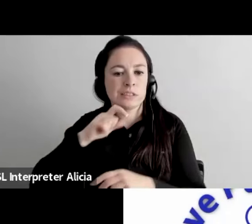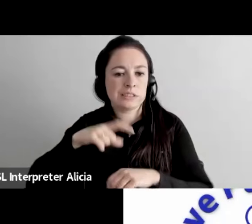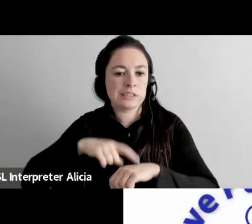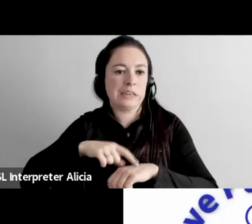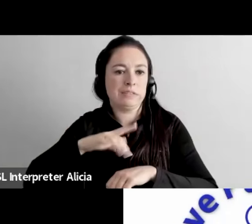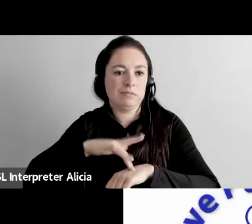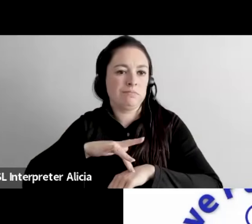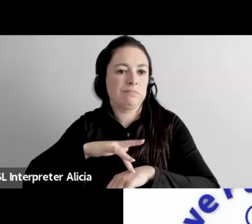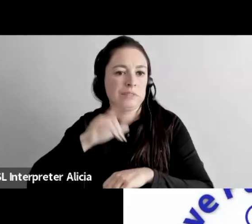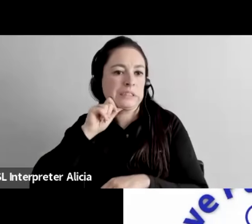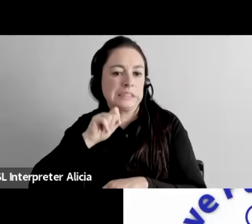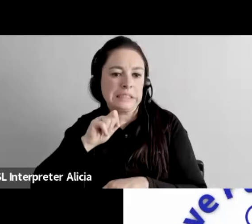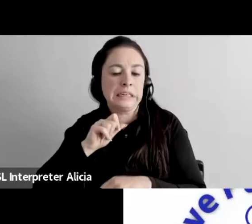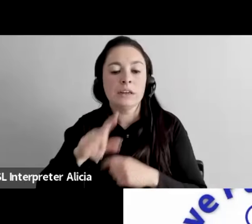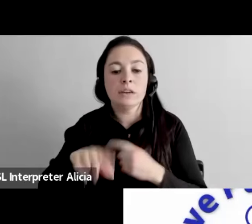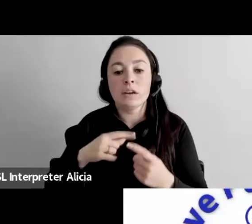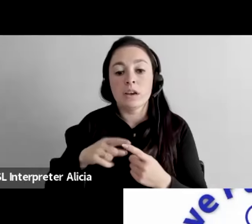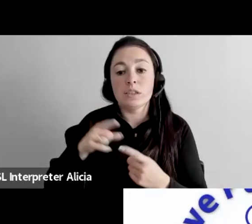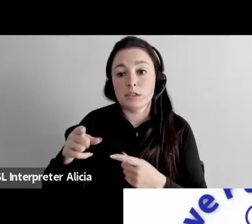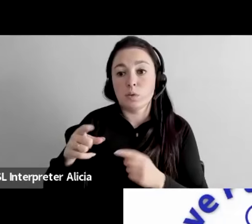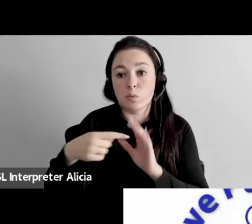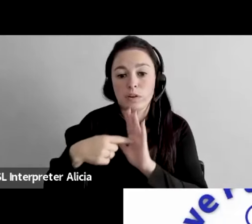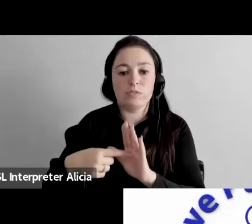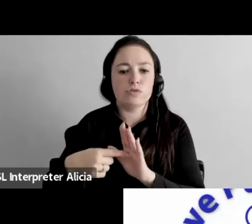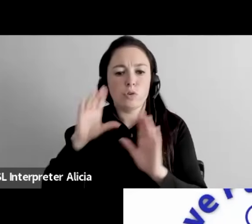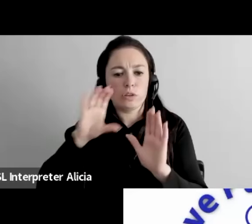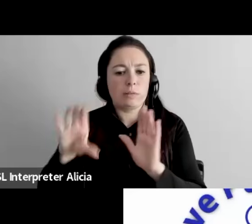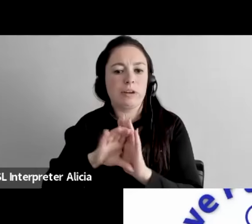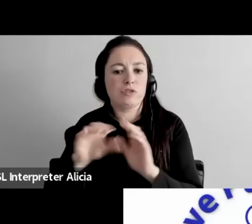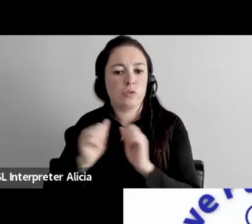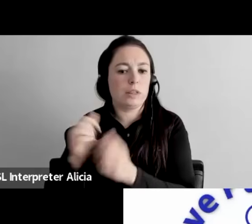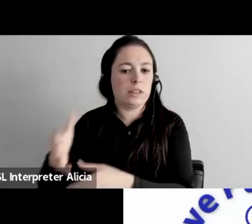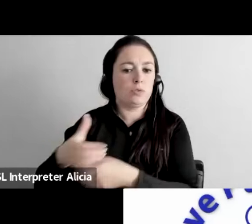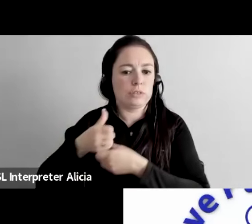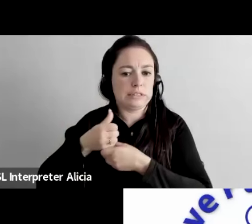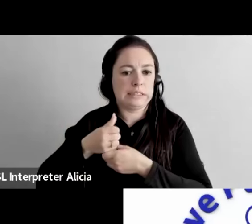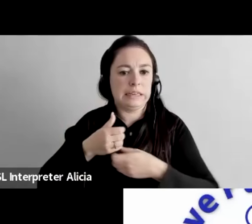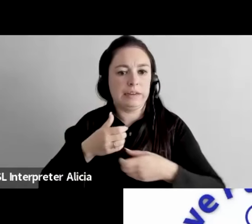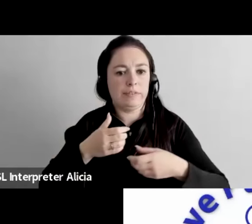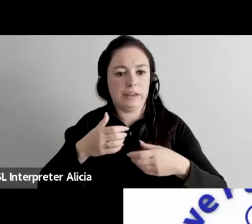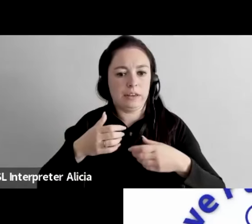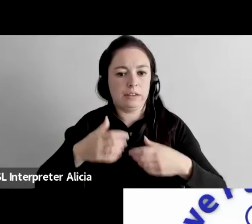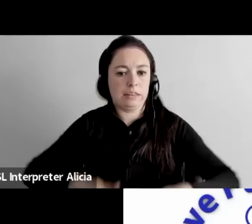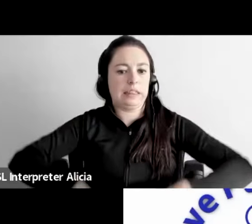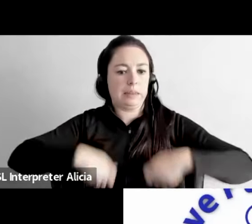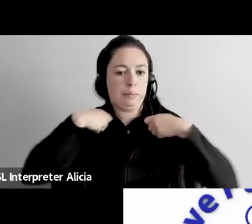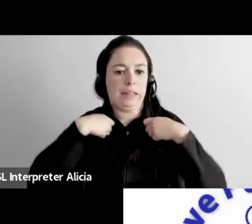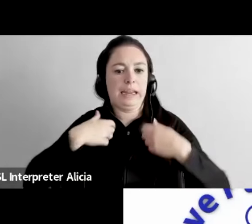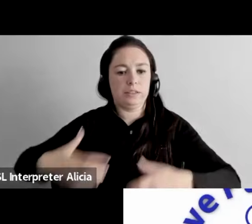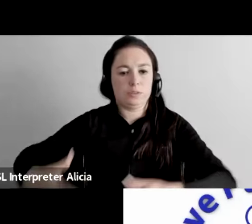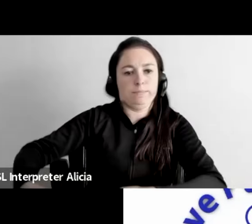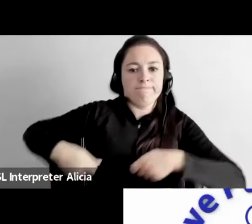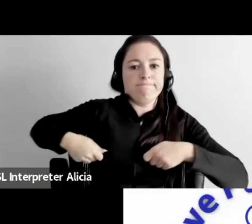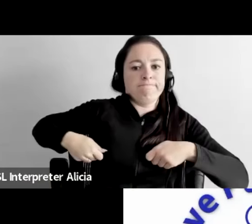that she was using the receiving blanket to hold Declan against her body belly to belly this